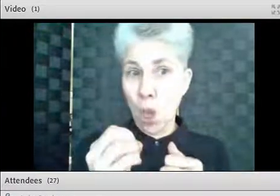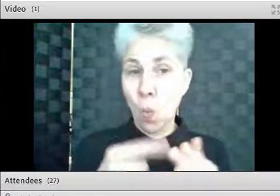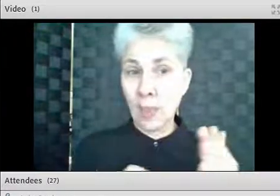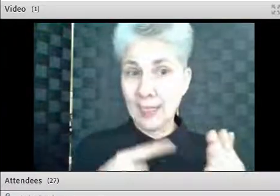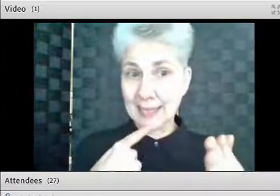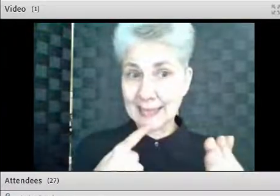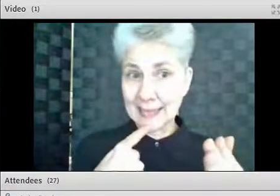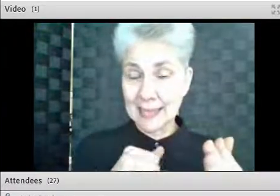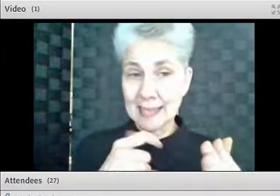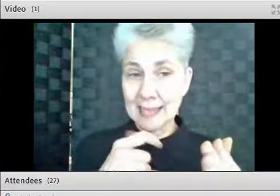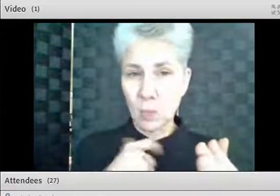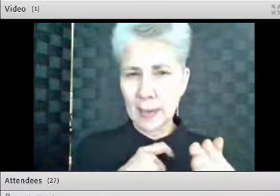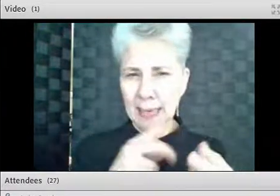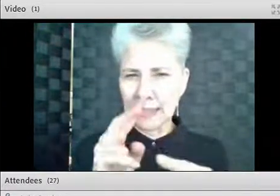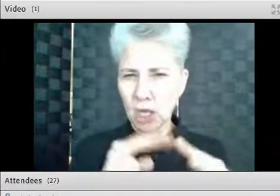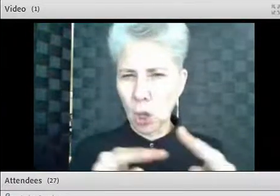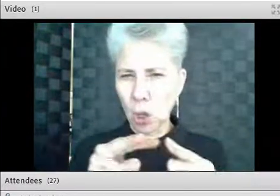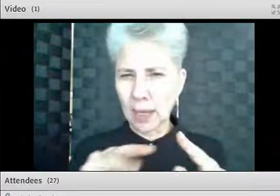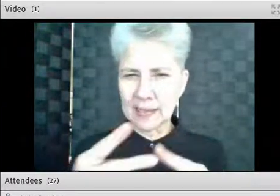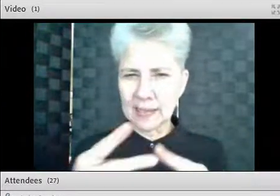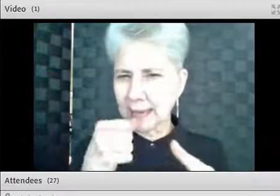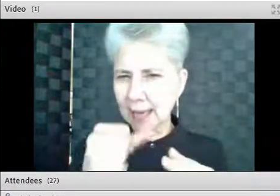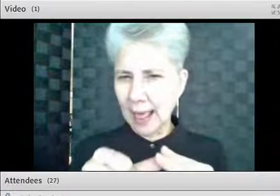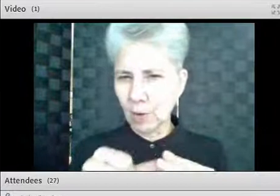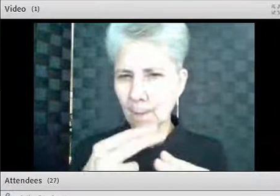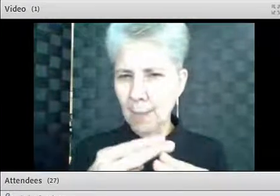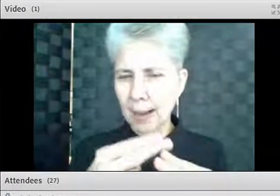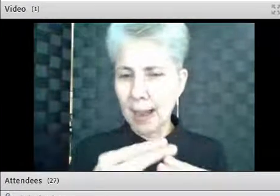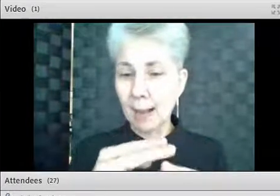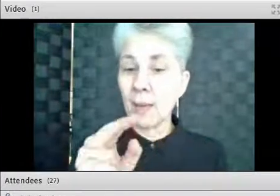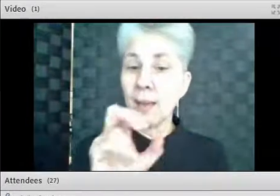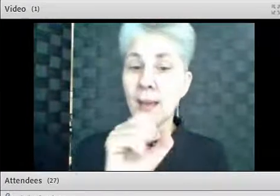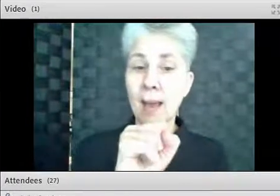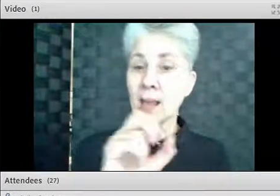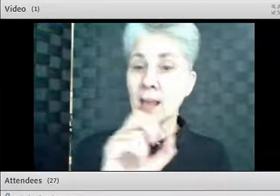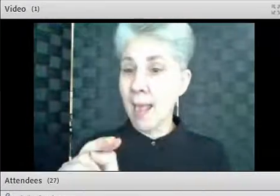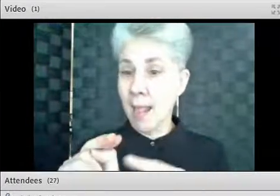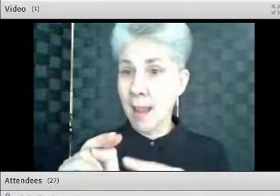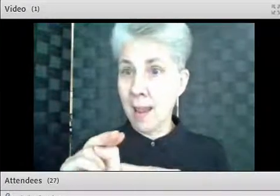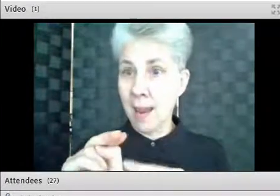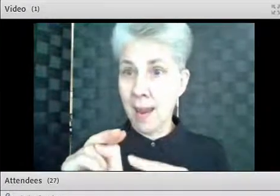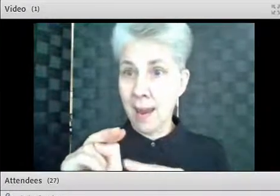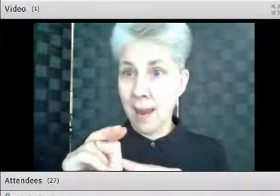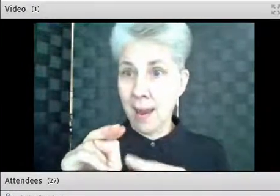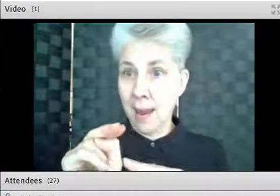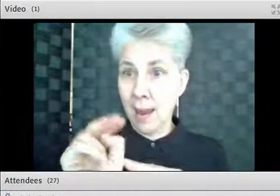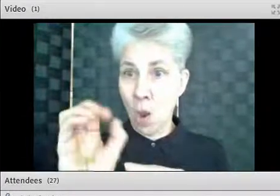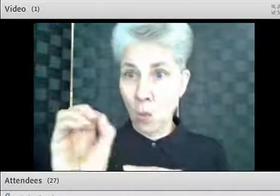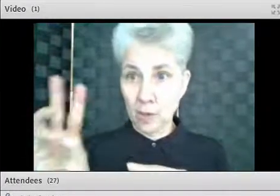is that we need to look at the second letter of my name, in this case, N, right, so Snow, S-N-O-W,